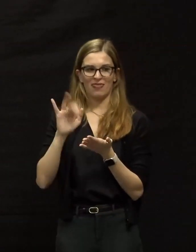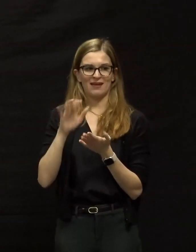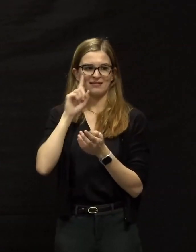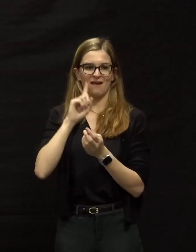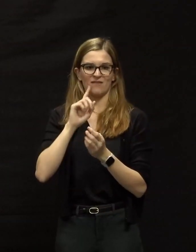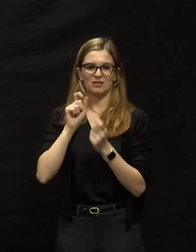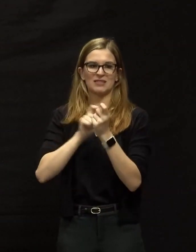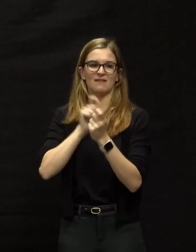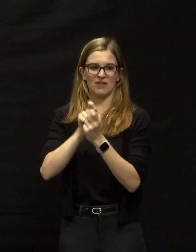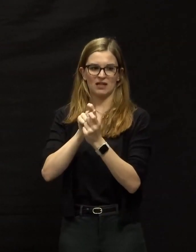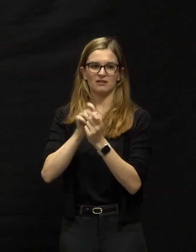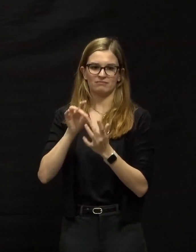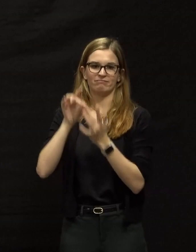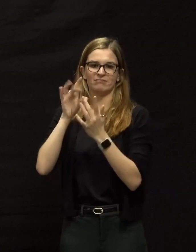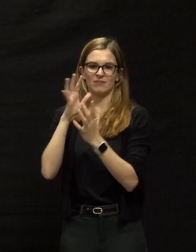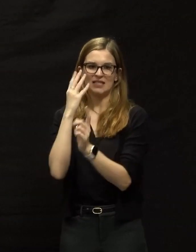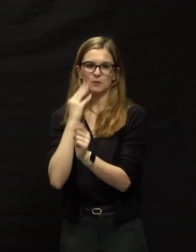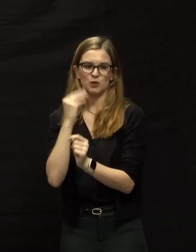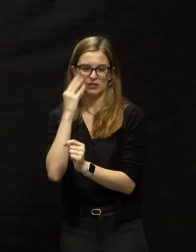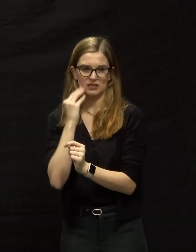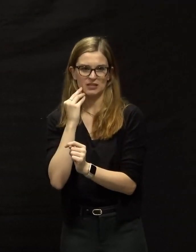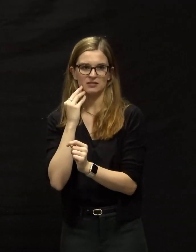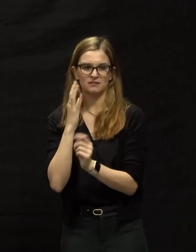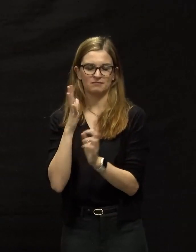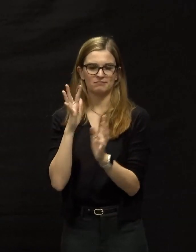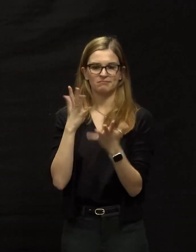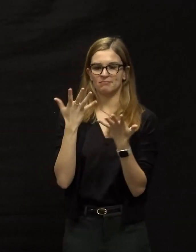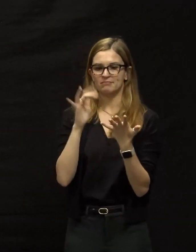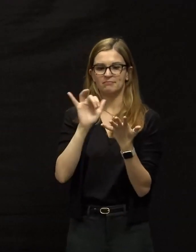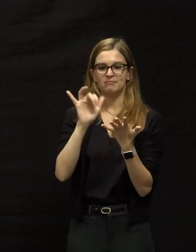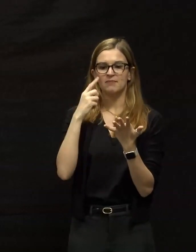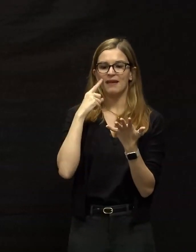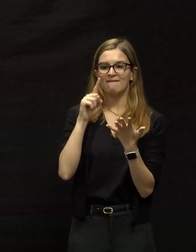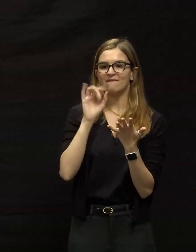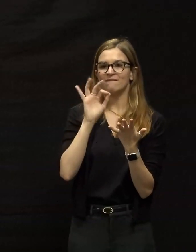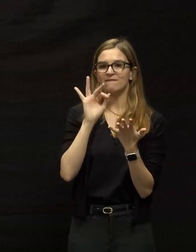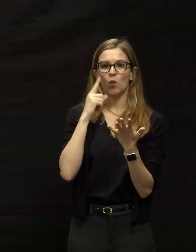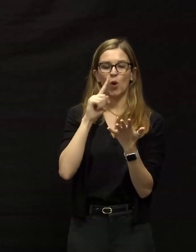And so we'll introduce new information that is unique to a deaf, hard of hearing child.